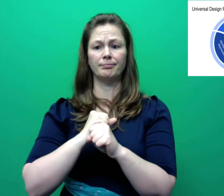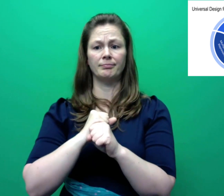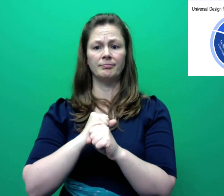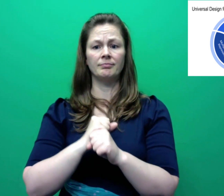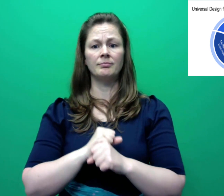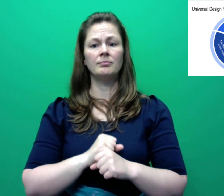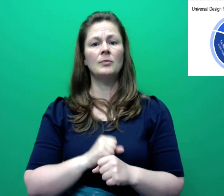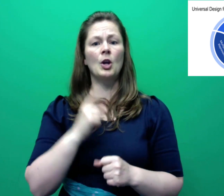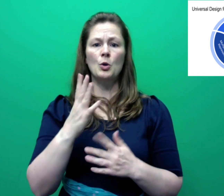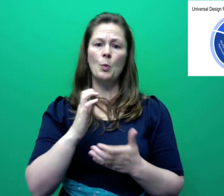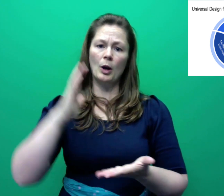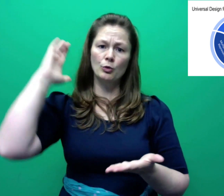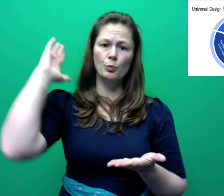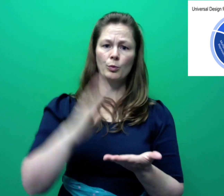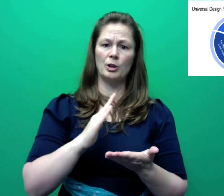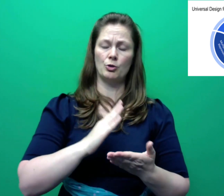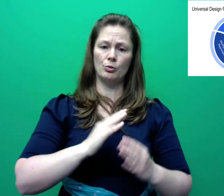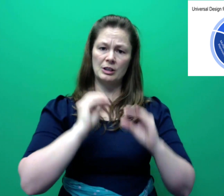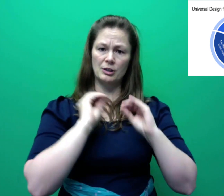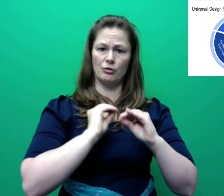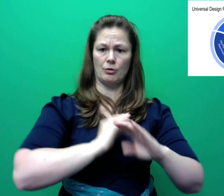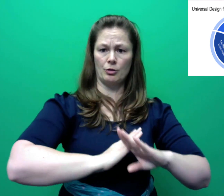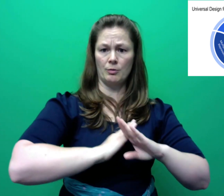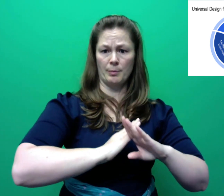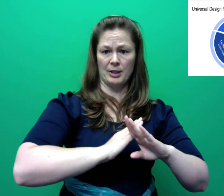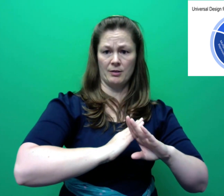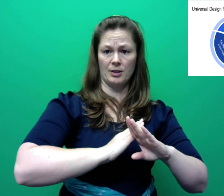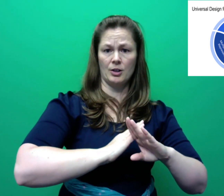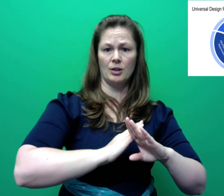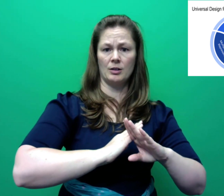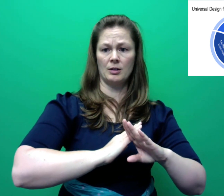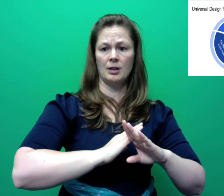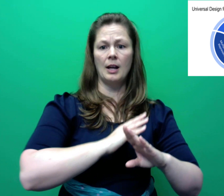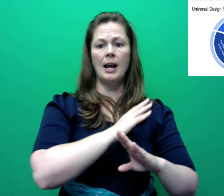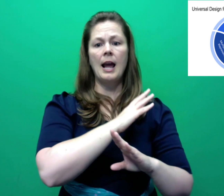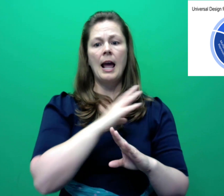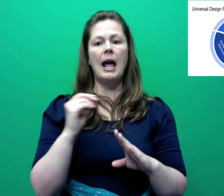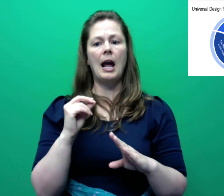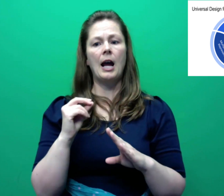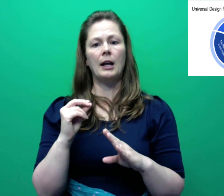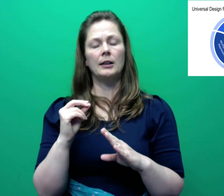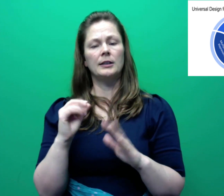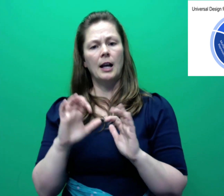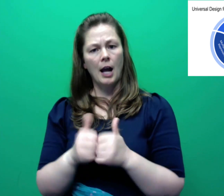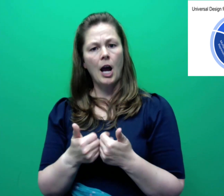So this is UDL in a nutshell. To review, you want to minimize instructional